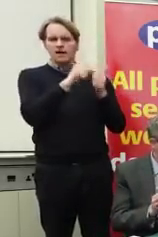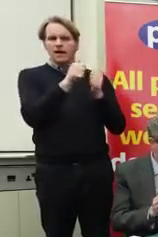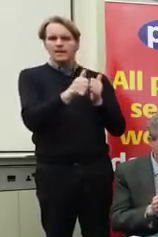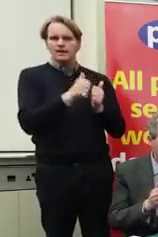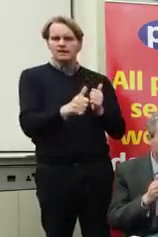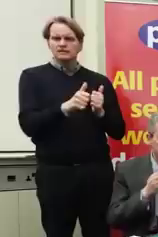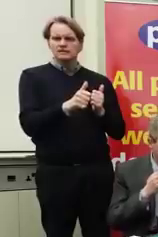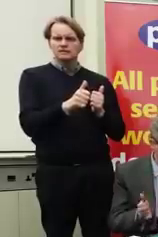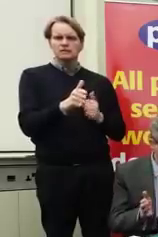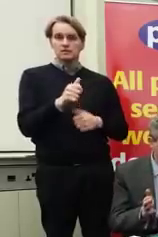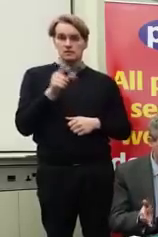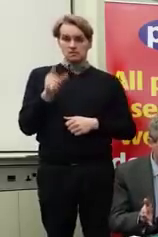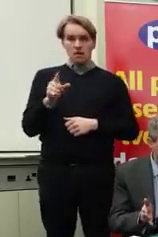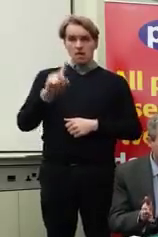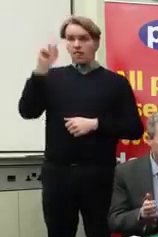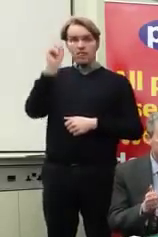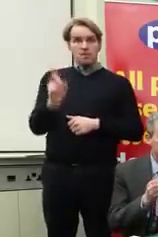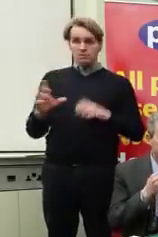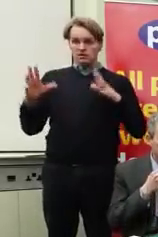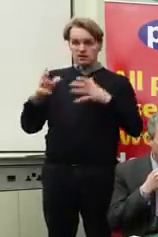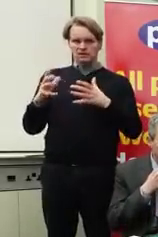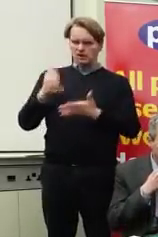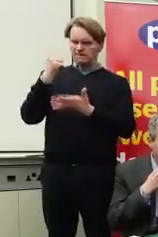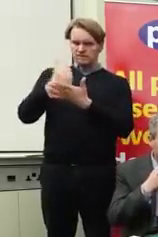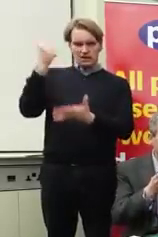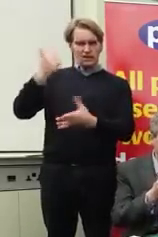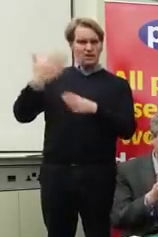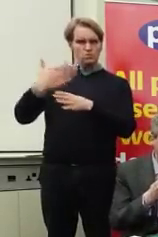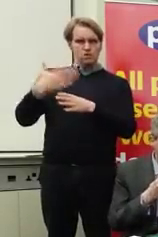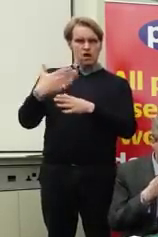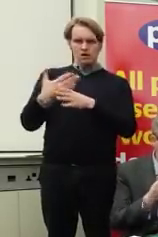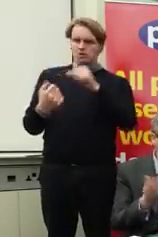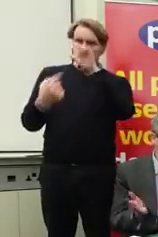sector has a brilliant track record based on prioritising services that